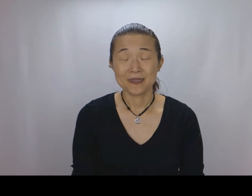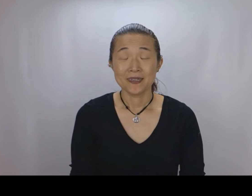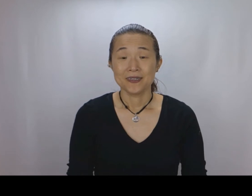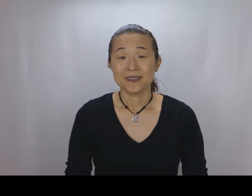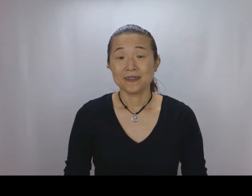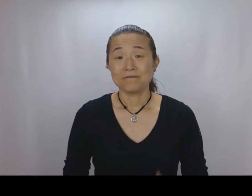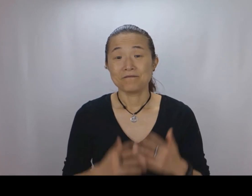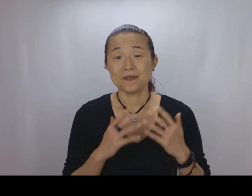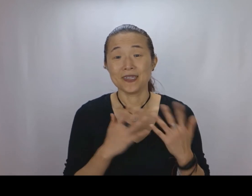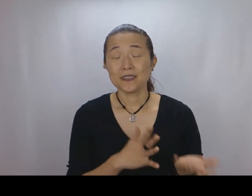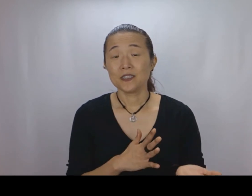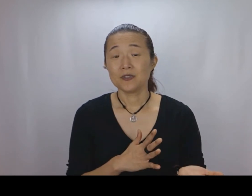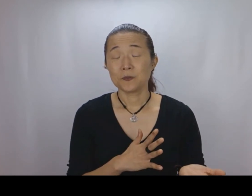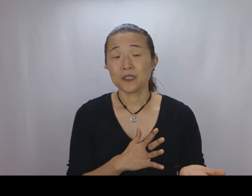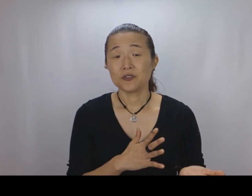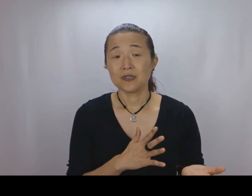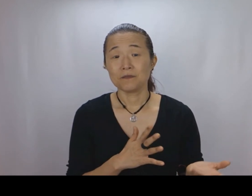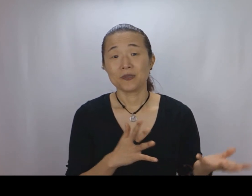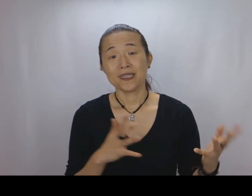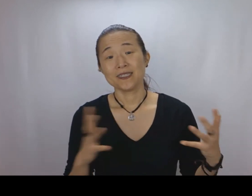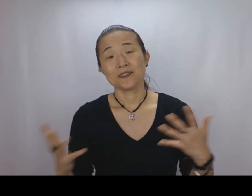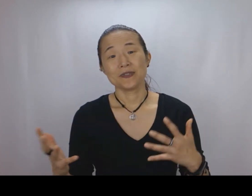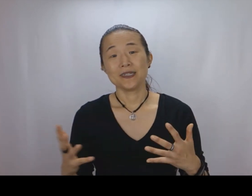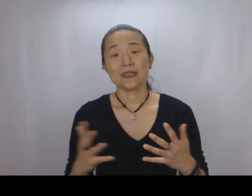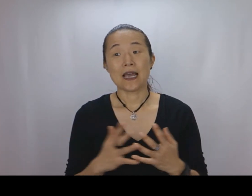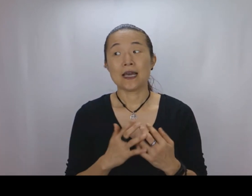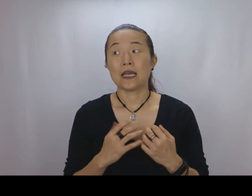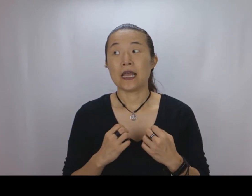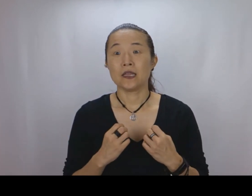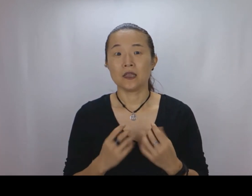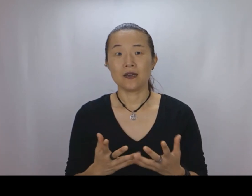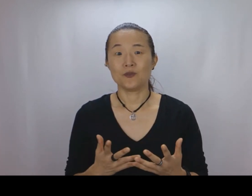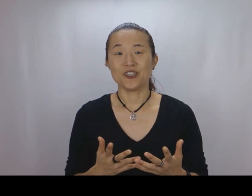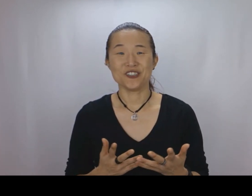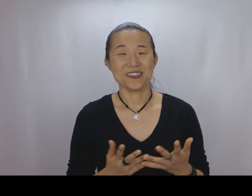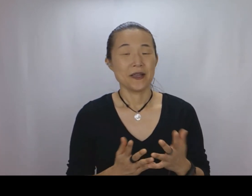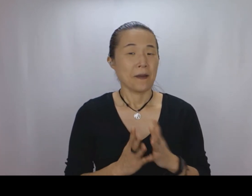So Lesson 2 was pretty short, but Lesson 3 had a lot of words.